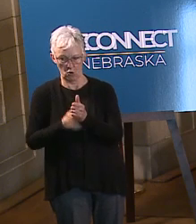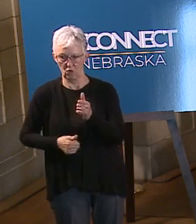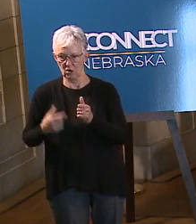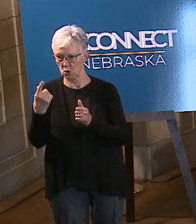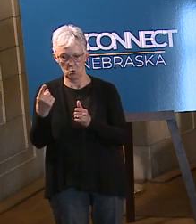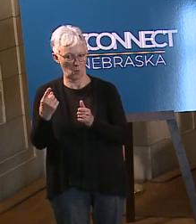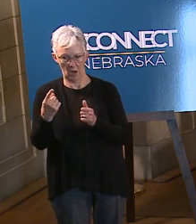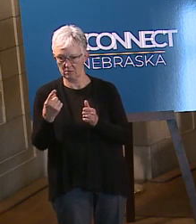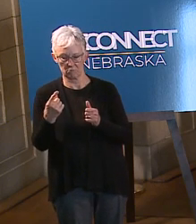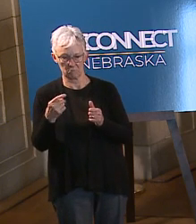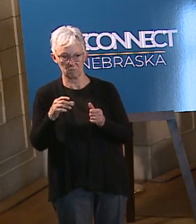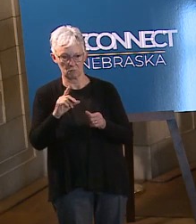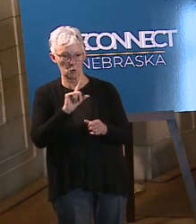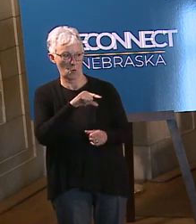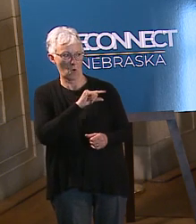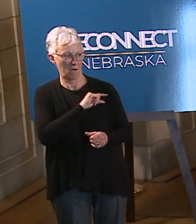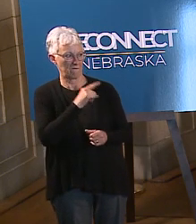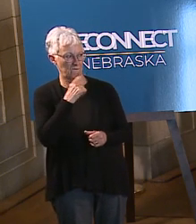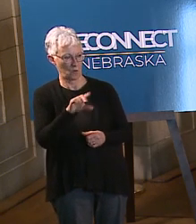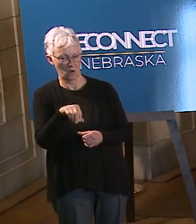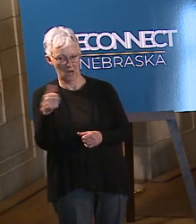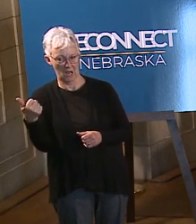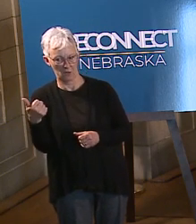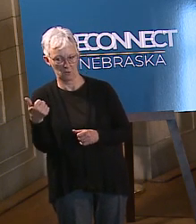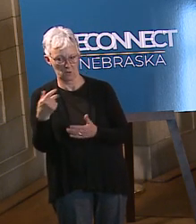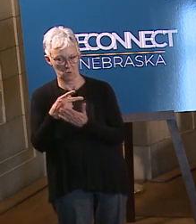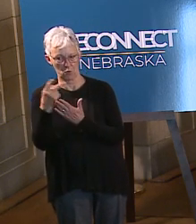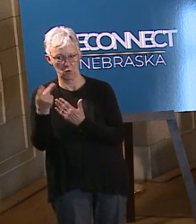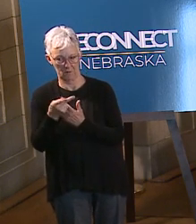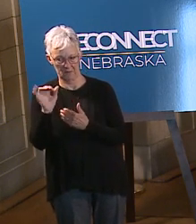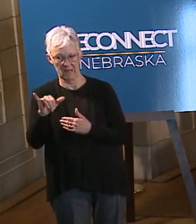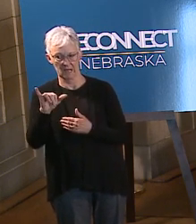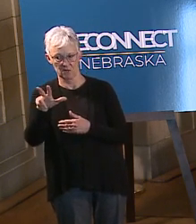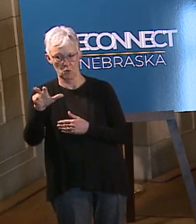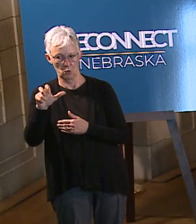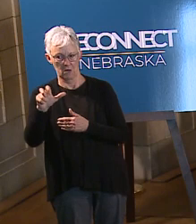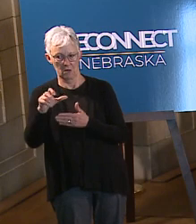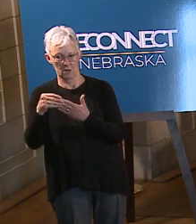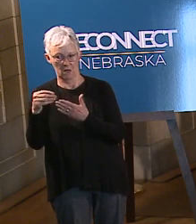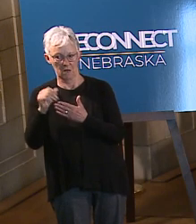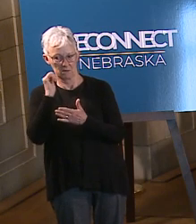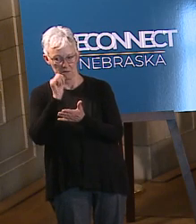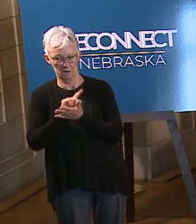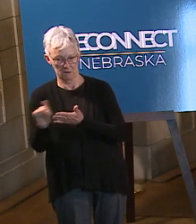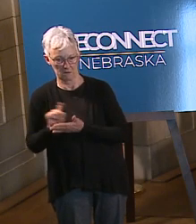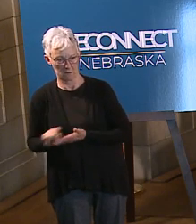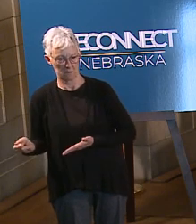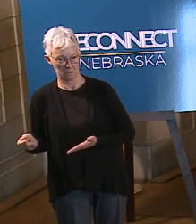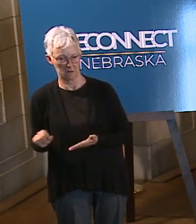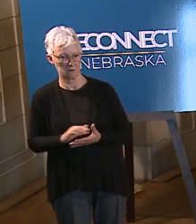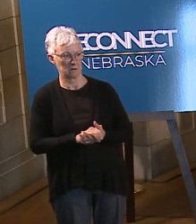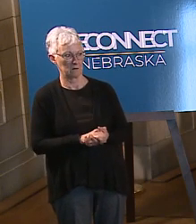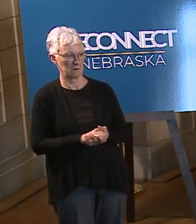PEUC, EXTENSION TO REGULAR U.I.,